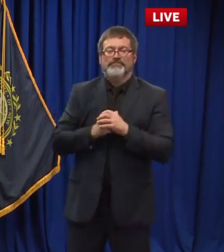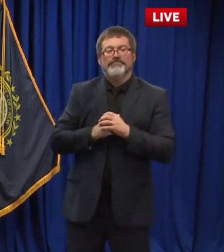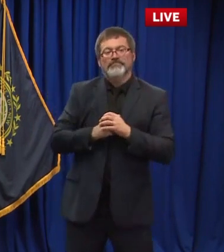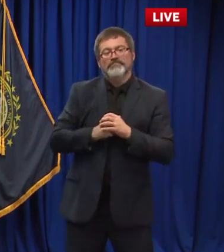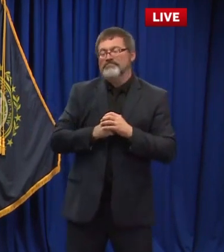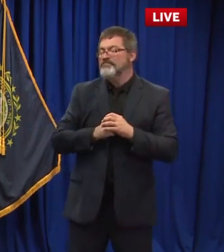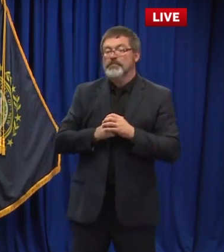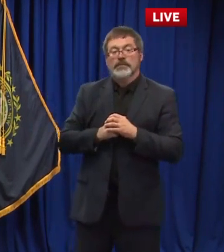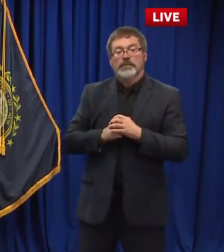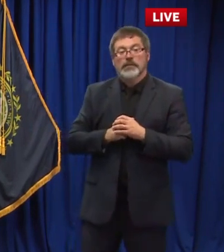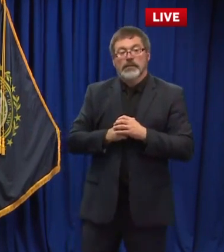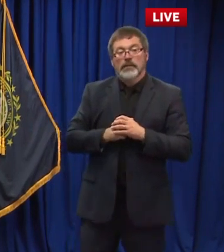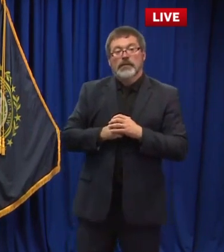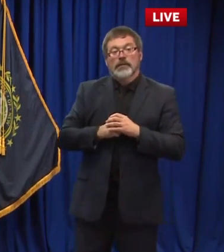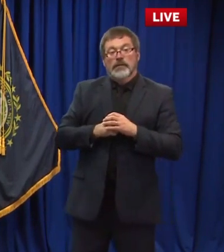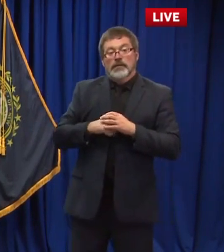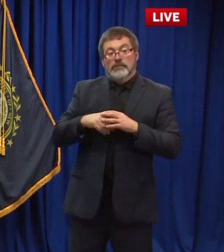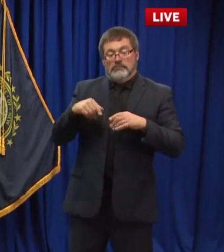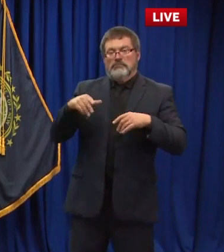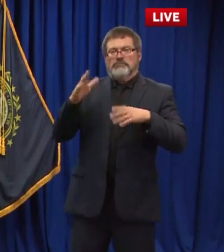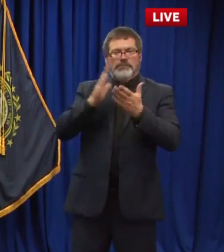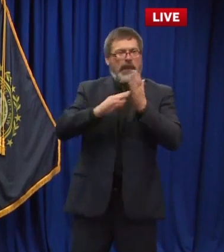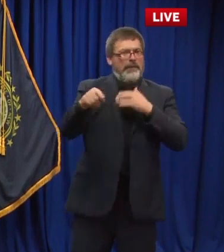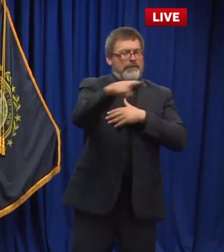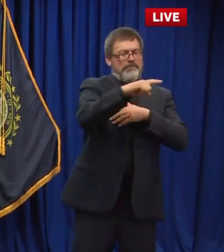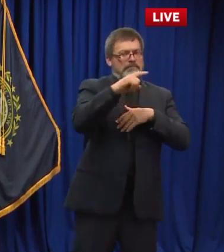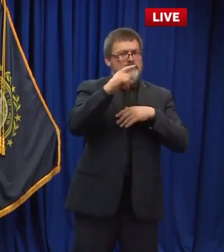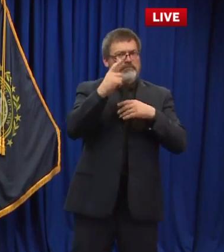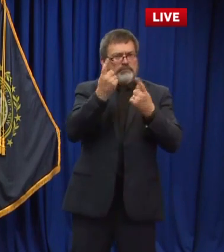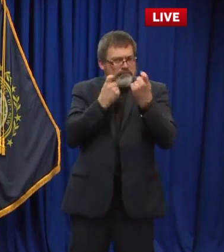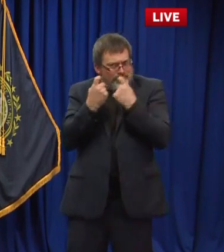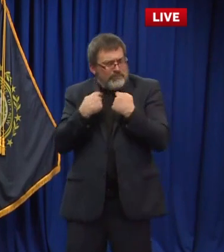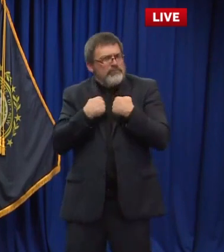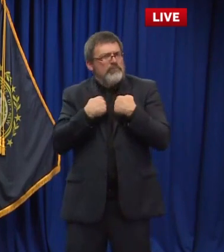WE ARE ON THE RIGHT TRACK GETTING THE ECONOMY MOVING AGAIN.